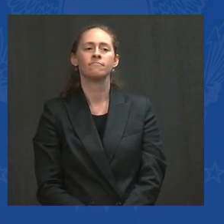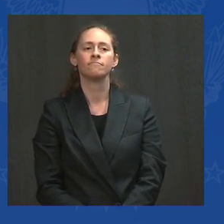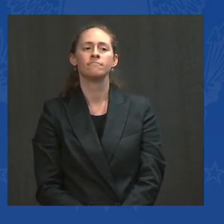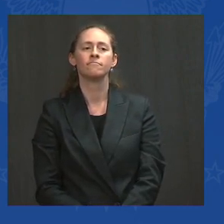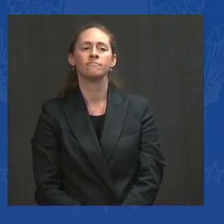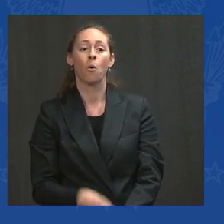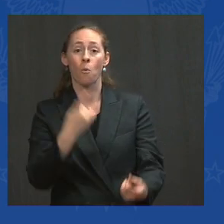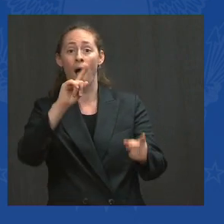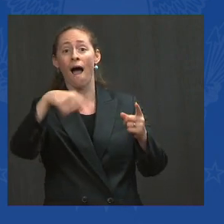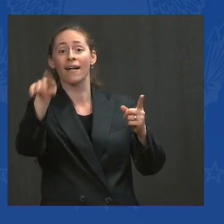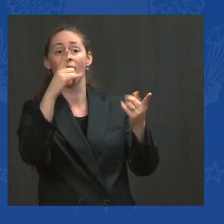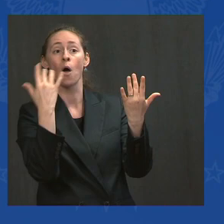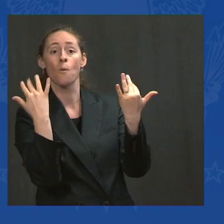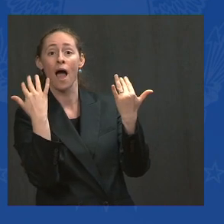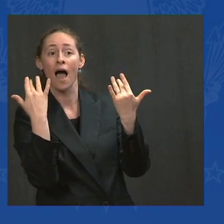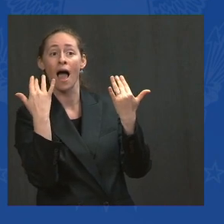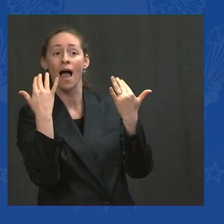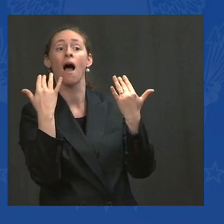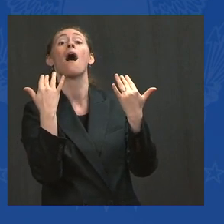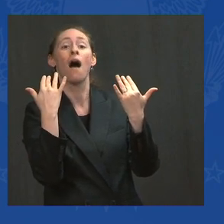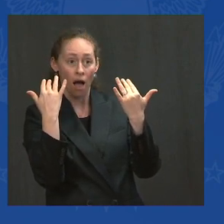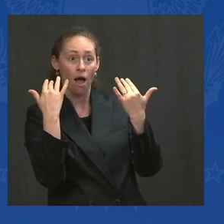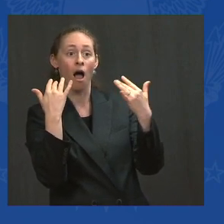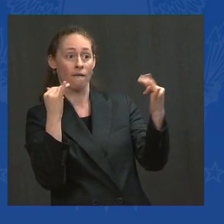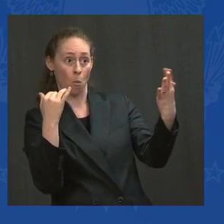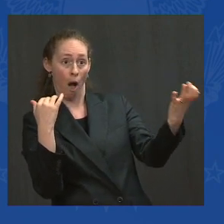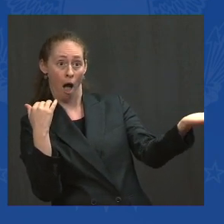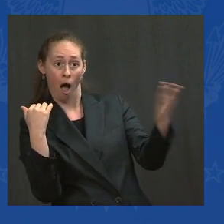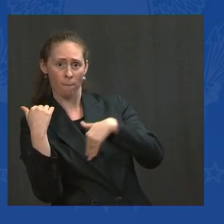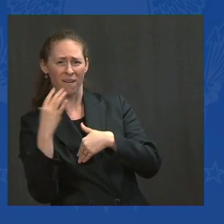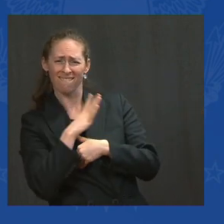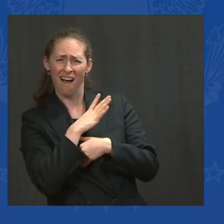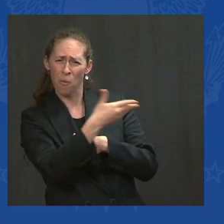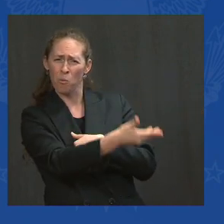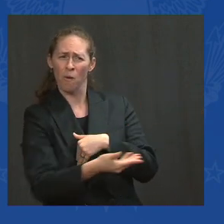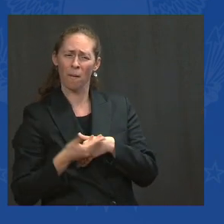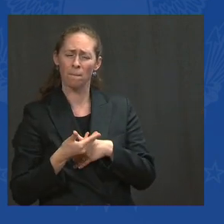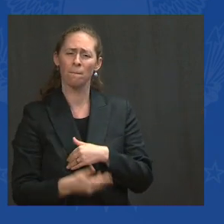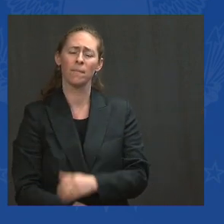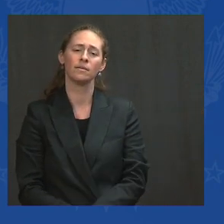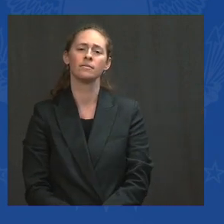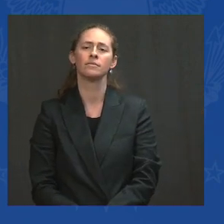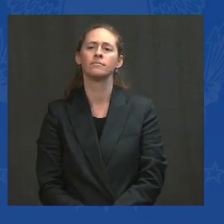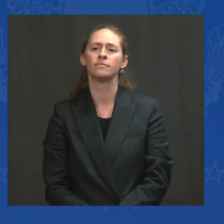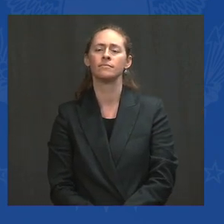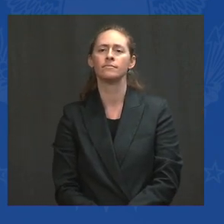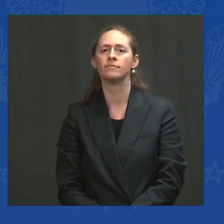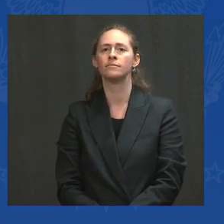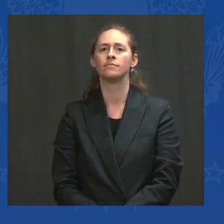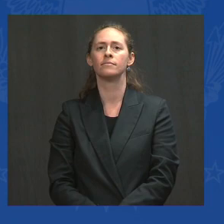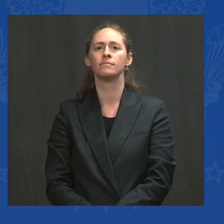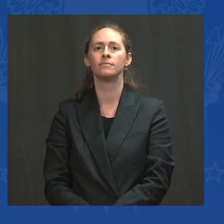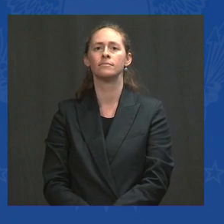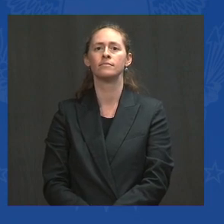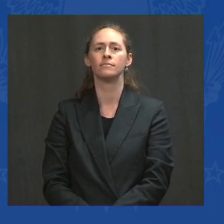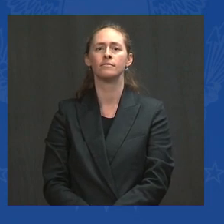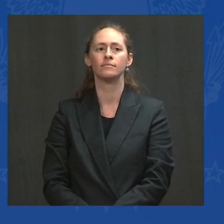to the United States, if that's what they choose to do. The Press: And what do you make -- and what do you make, sir, of the Taliban being in Russia today? The Press: Mr. President, I'm from Afghanistan.